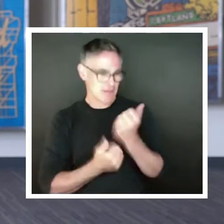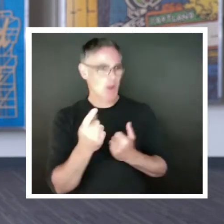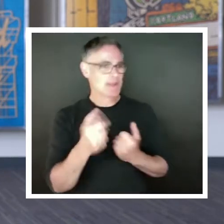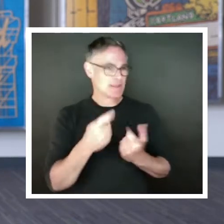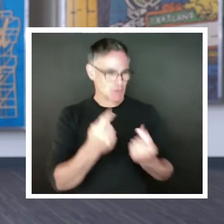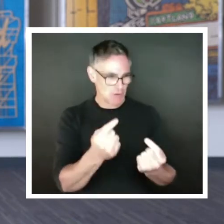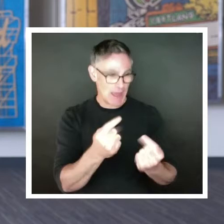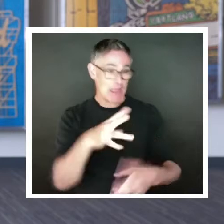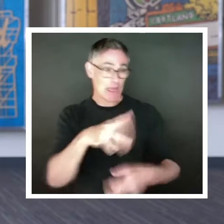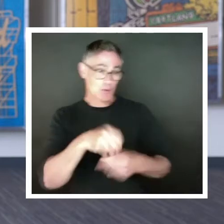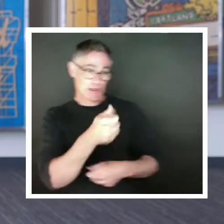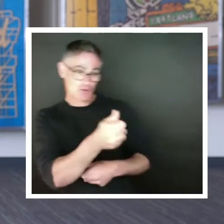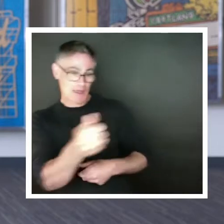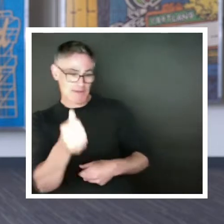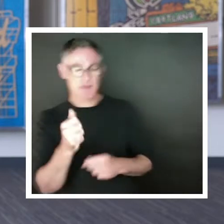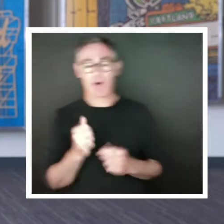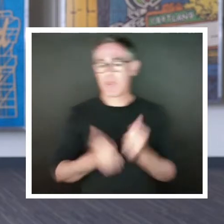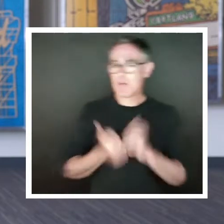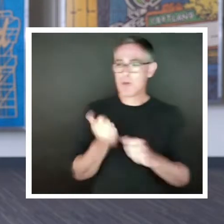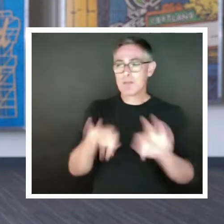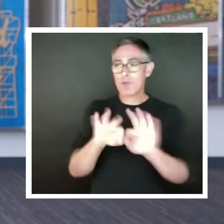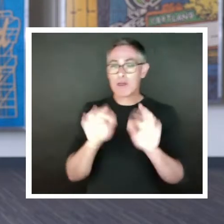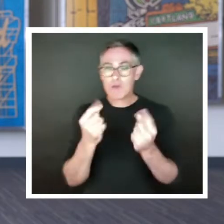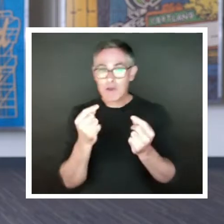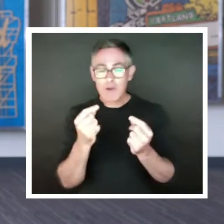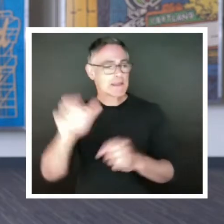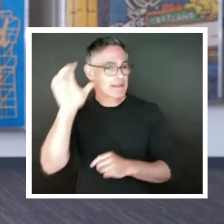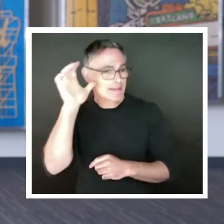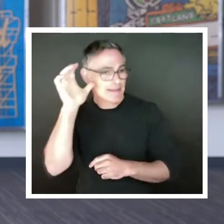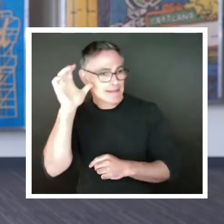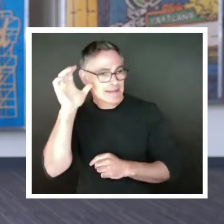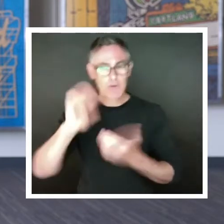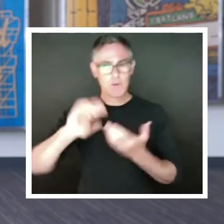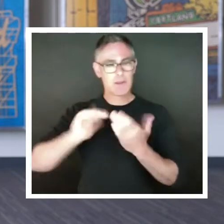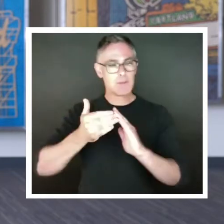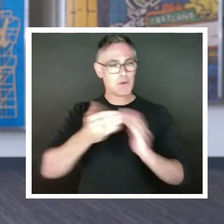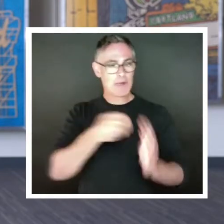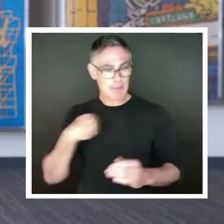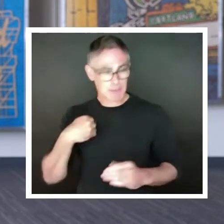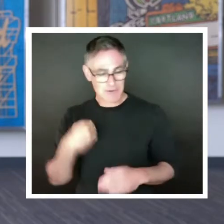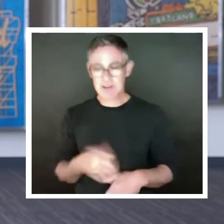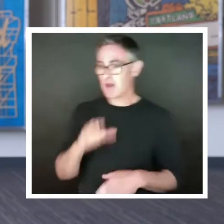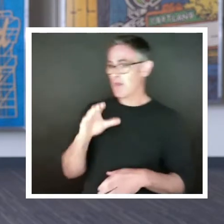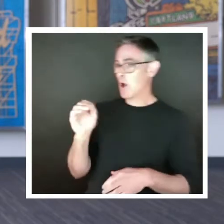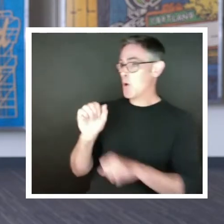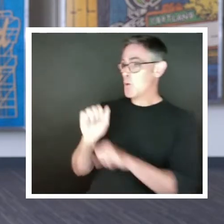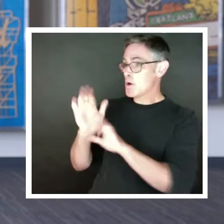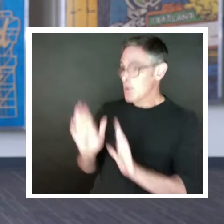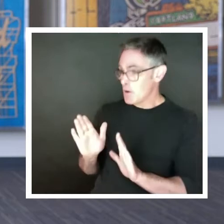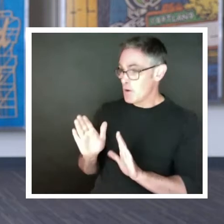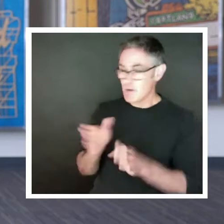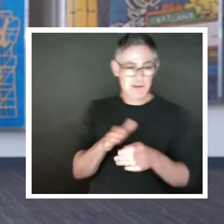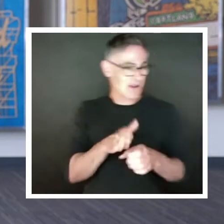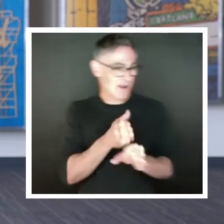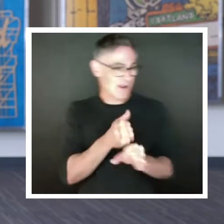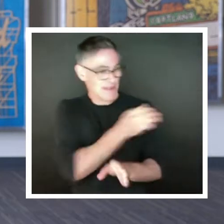The most important thing you can do is listen to your community members, your coworkers, your neighbors, and offer your support.